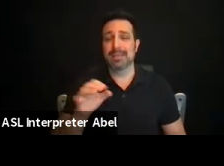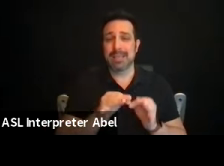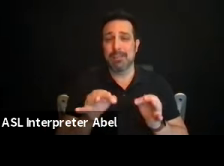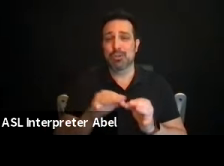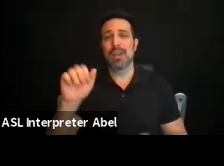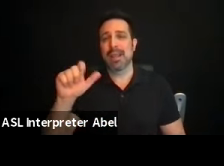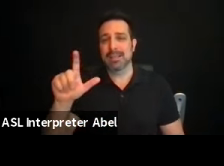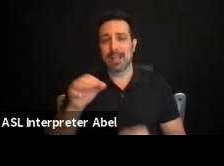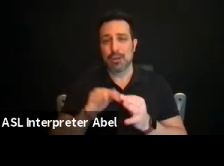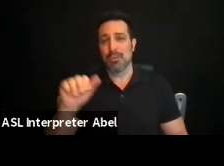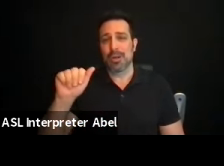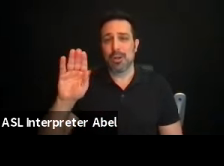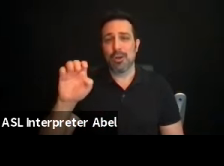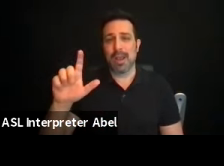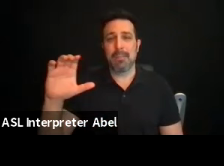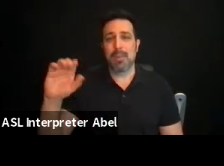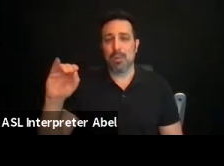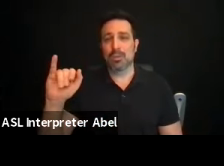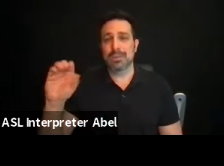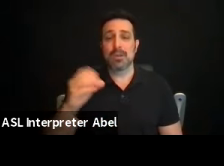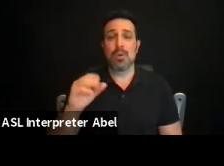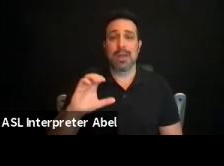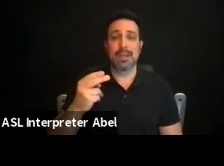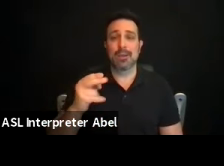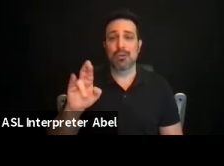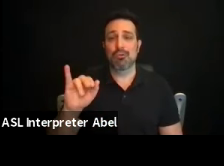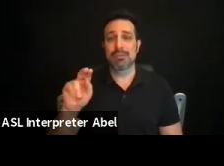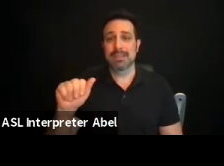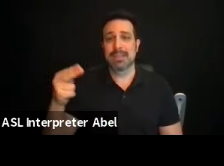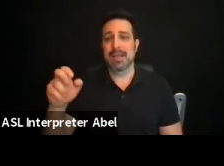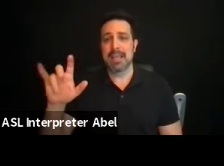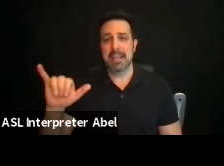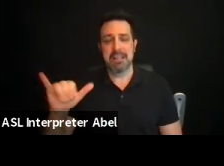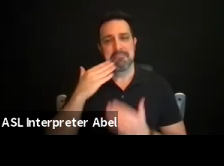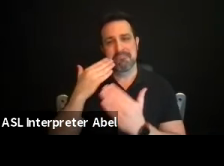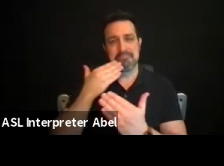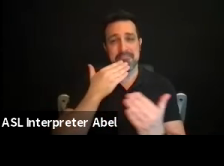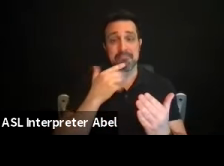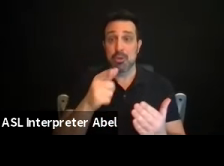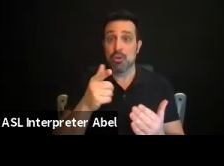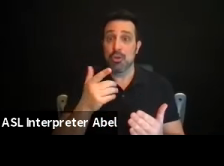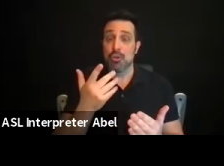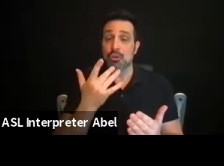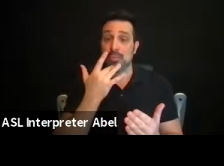friends and family. I would like to thank our captioner